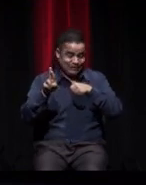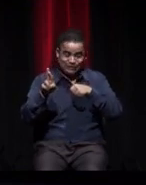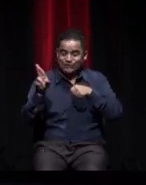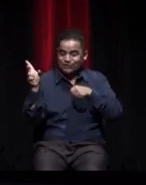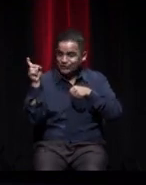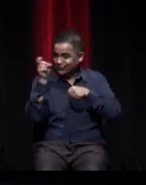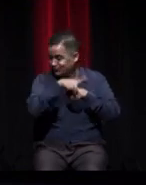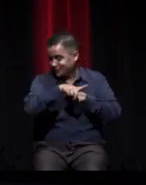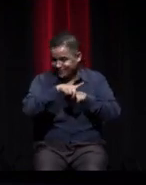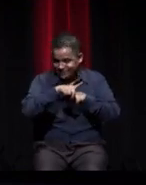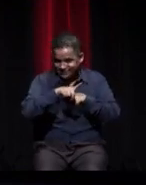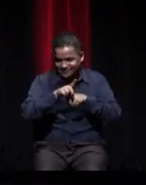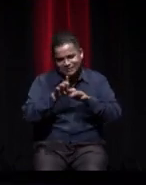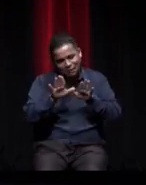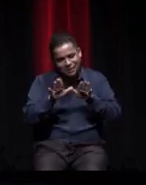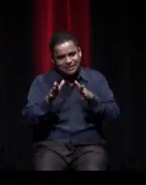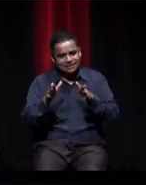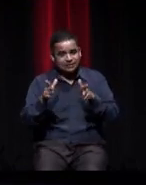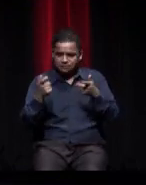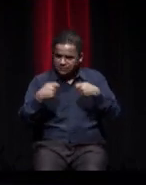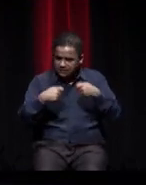But we should recover